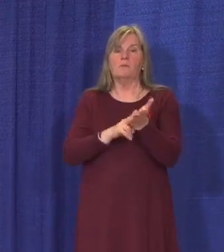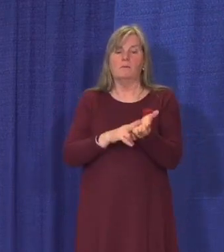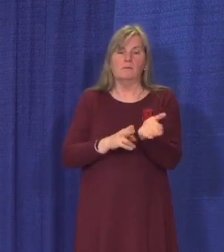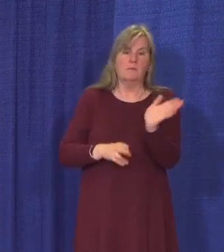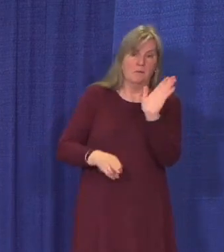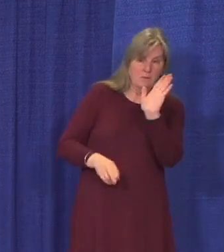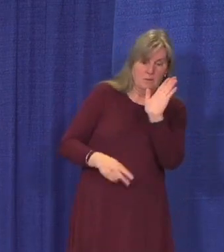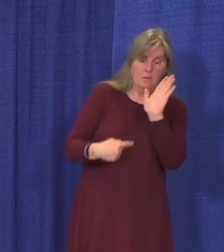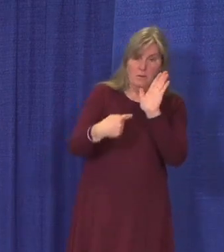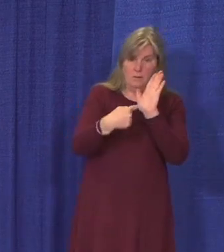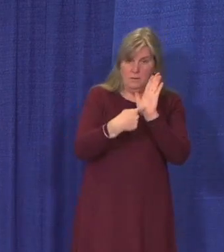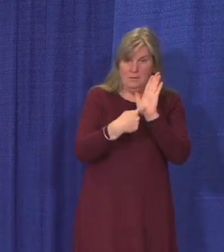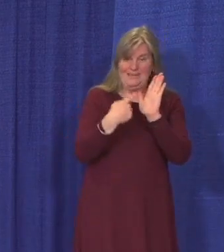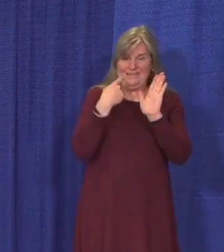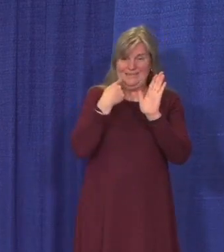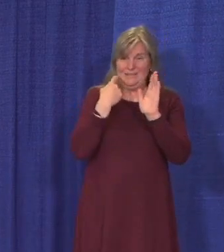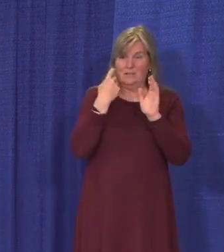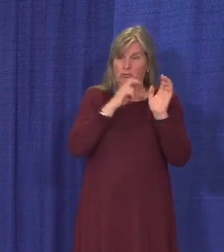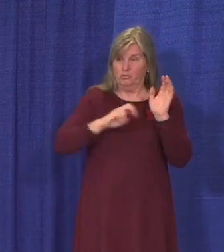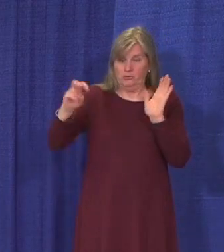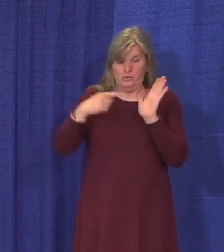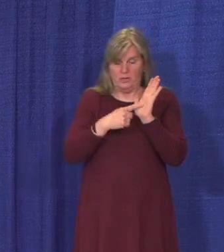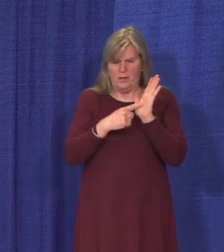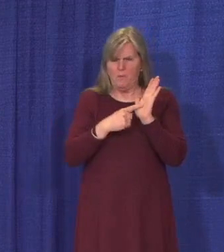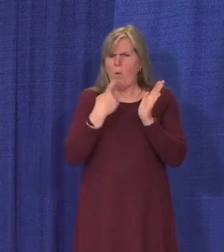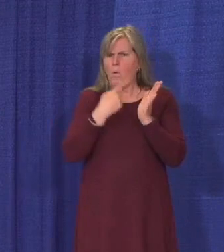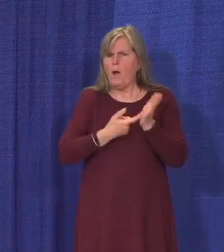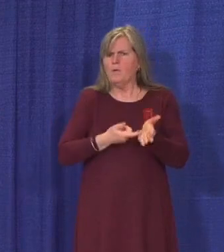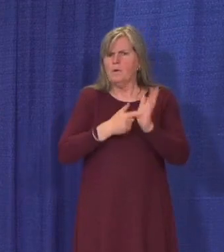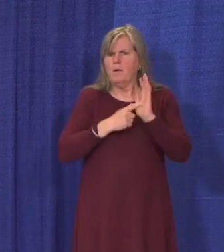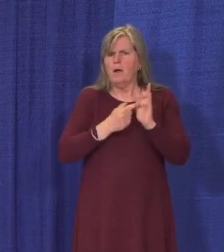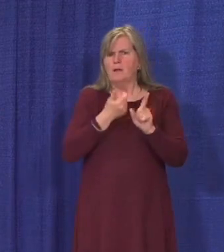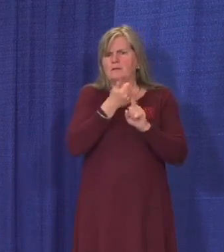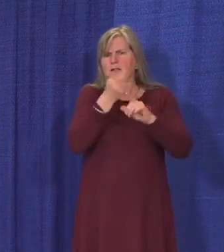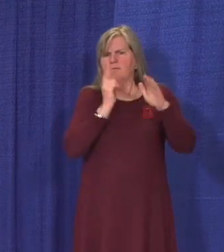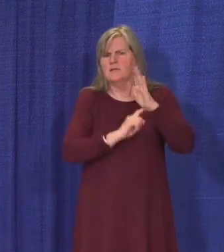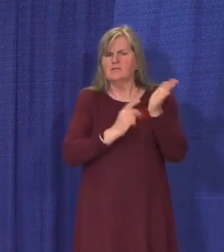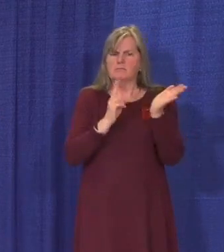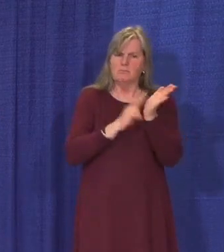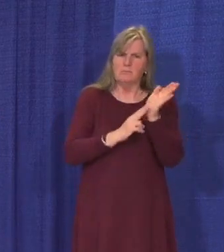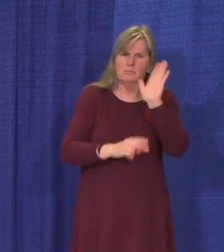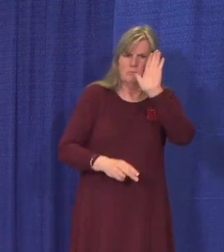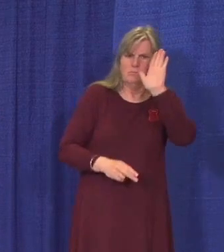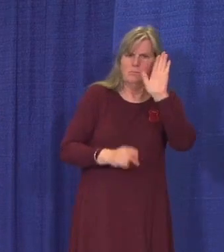were from Alaska since the beginning of the pandemic. Anyone entering Yukon is